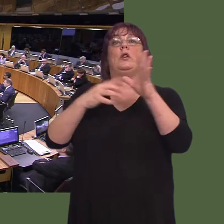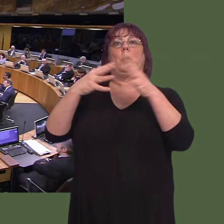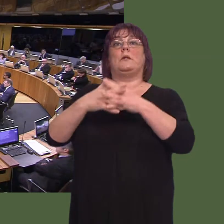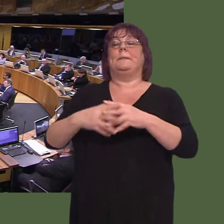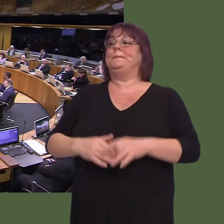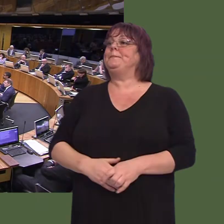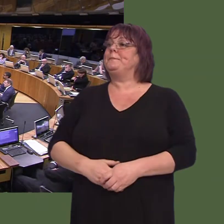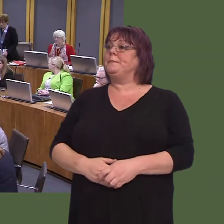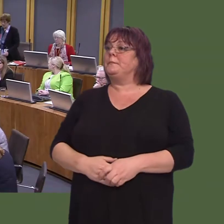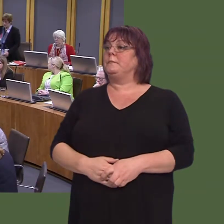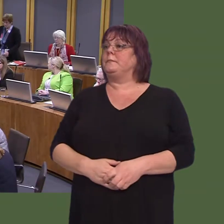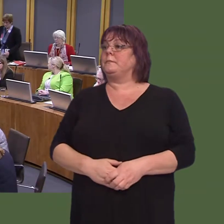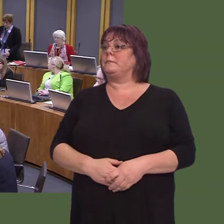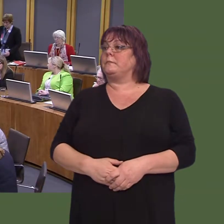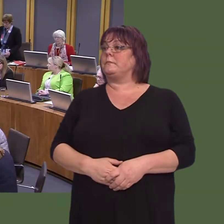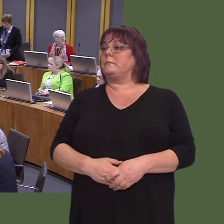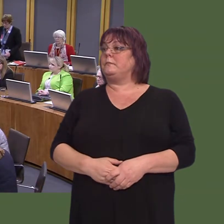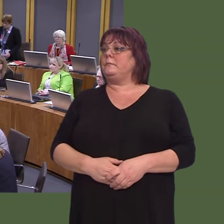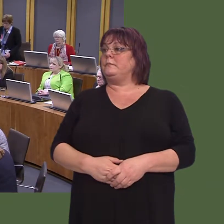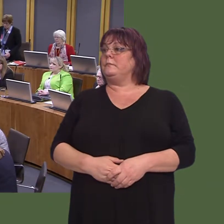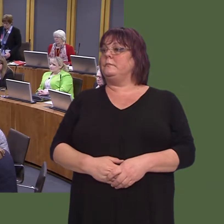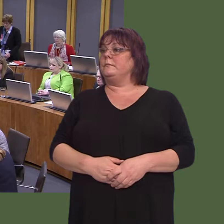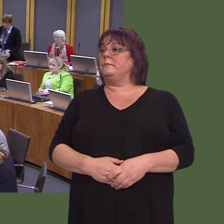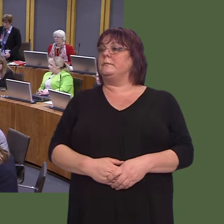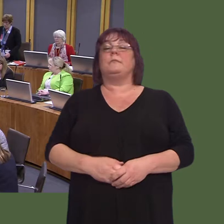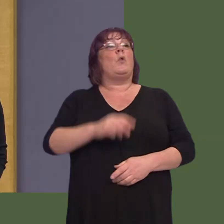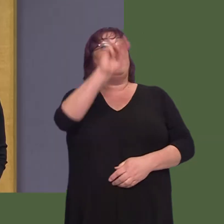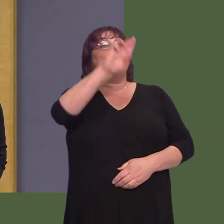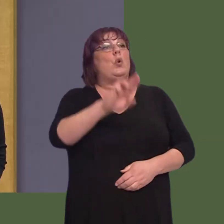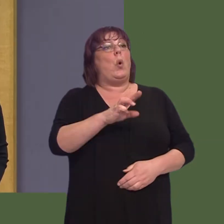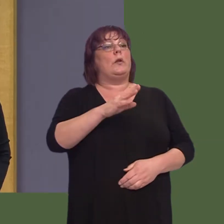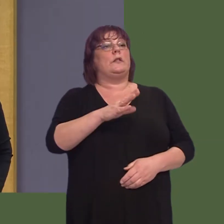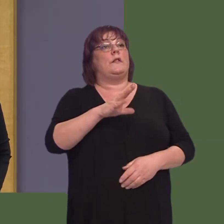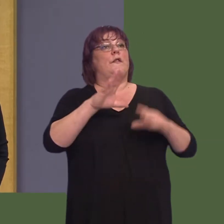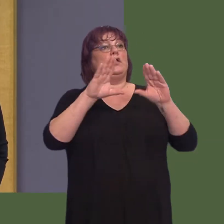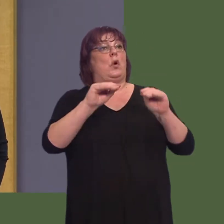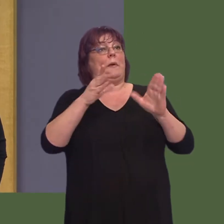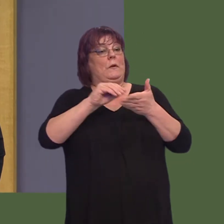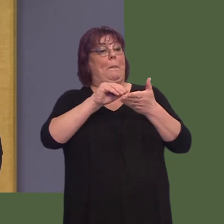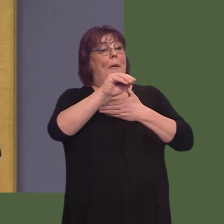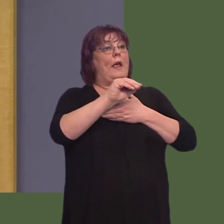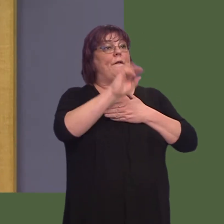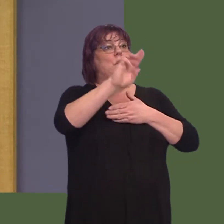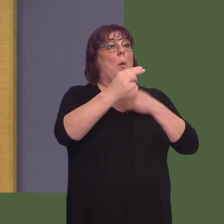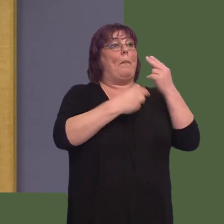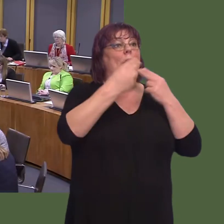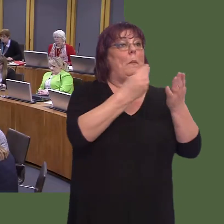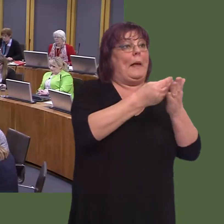Will the First Minister make a statement on the operation of cashless payment systems for school meals? OAQ51615 Carwyn Jones AM: There are many benefits to